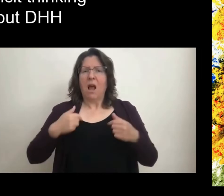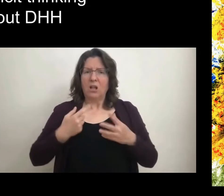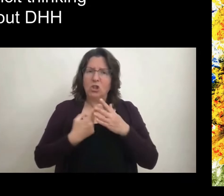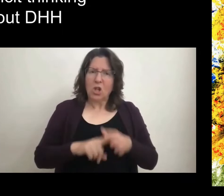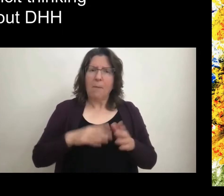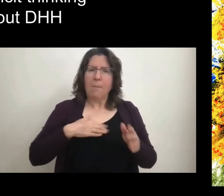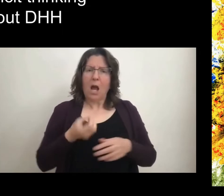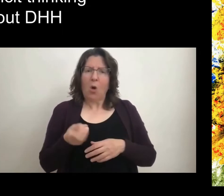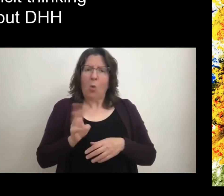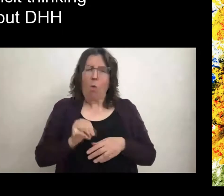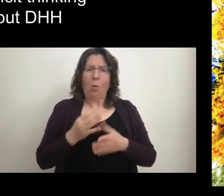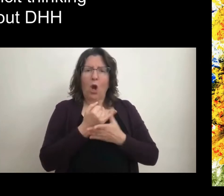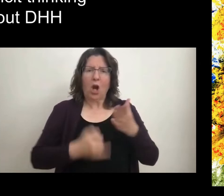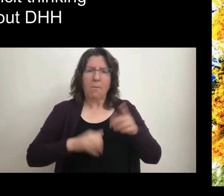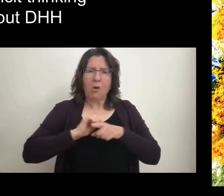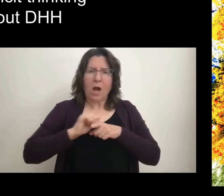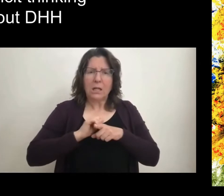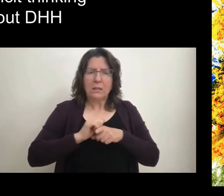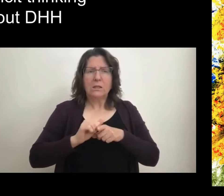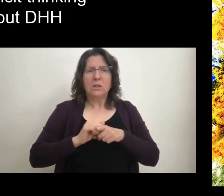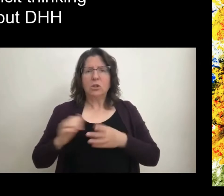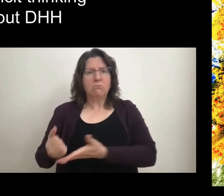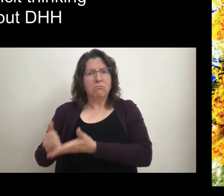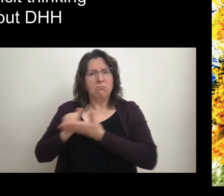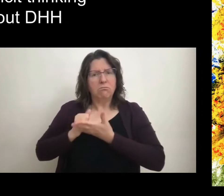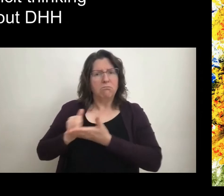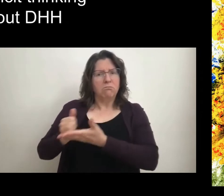I had started my own art practice and she had been supportive of me.